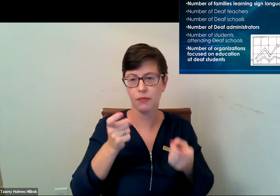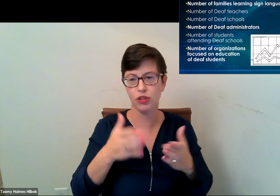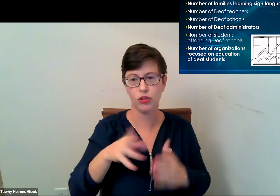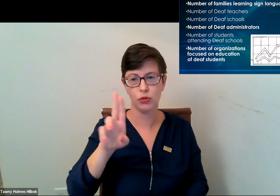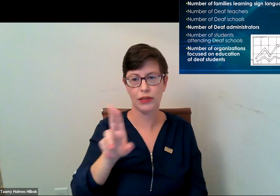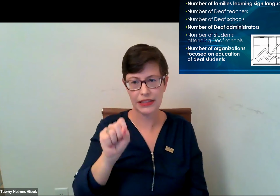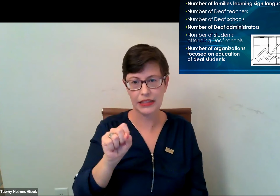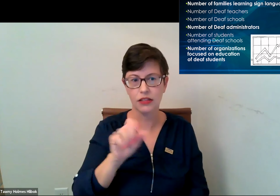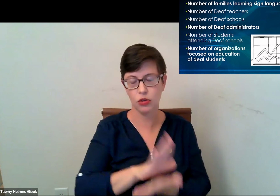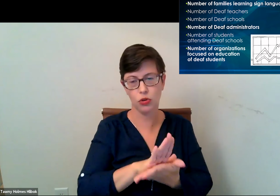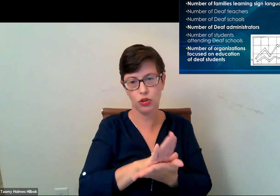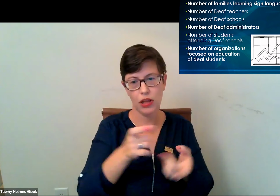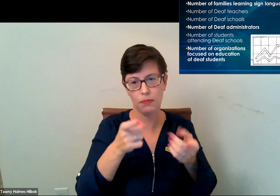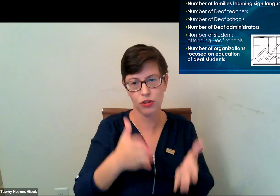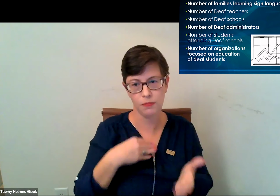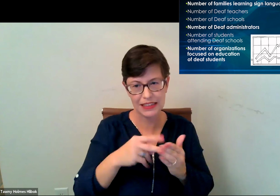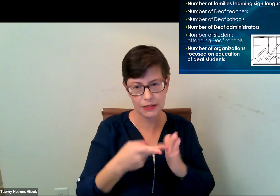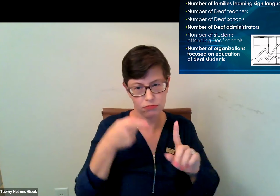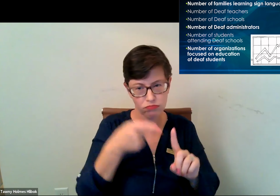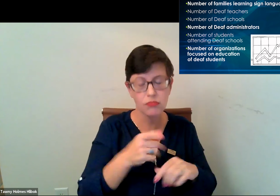we previously had 10 all over the all over the country.